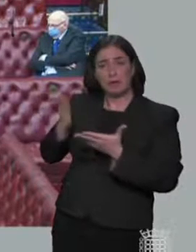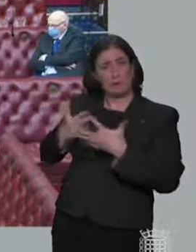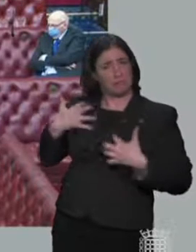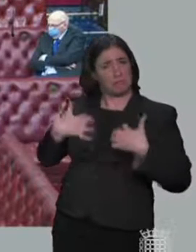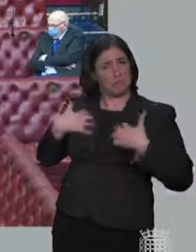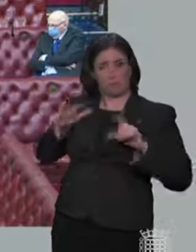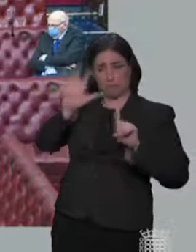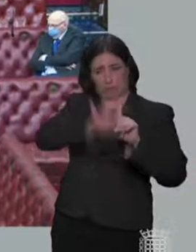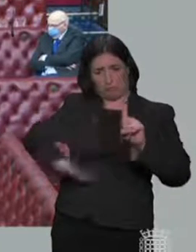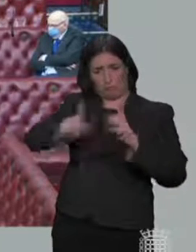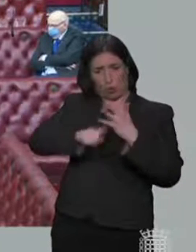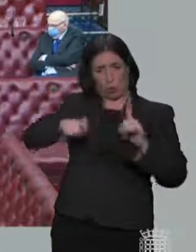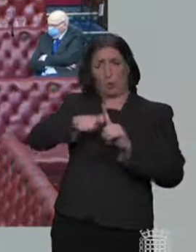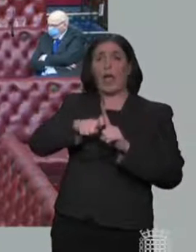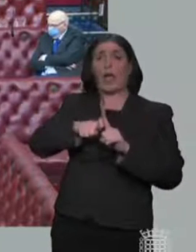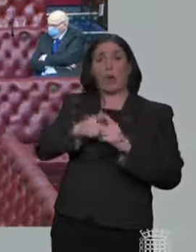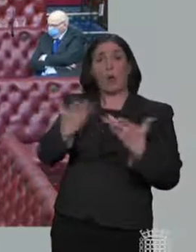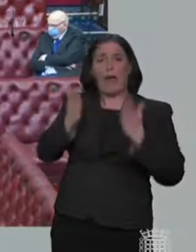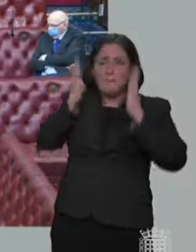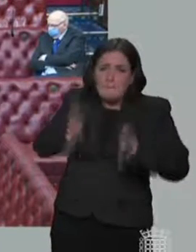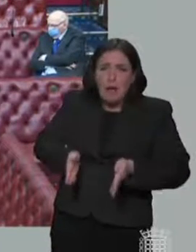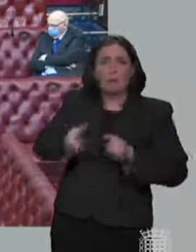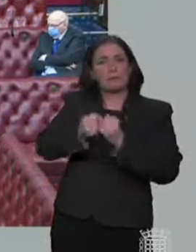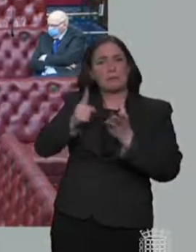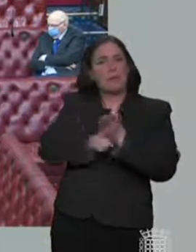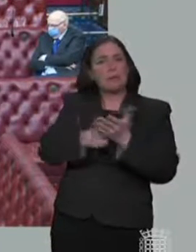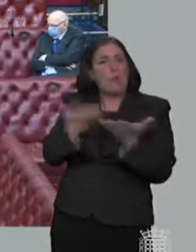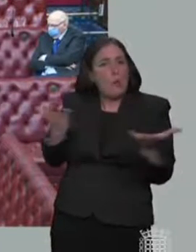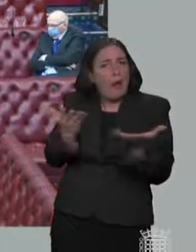is in our courts and that is specifically because of the requirements of the european